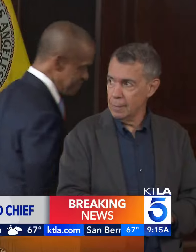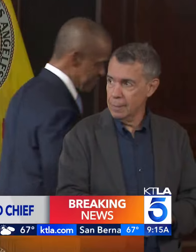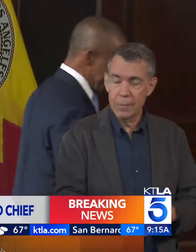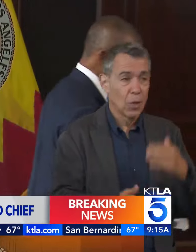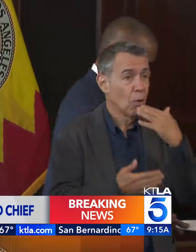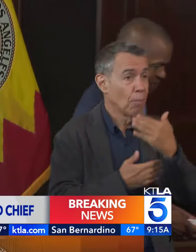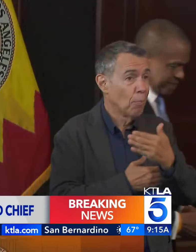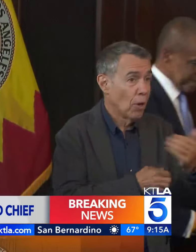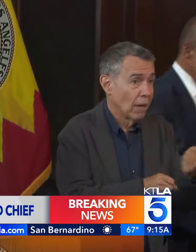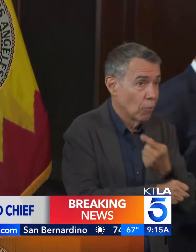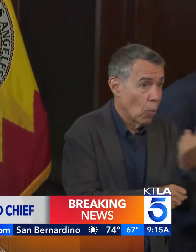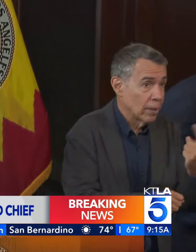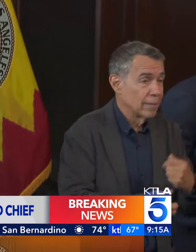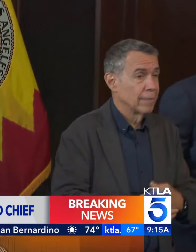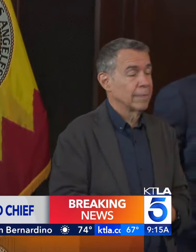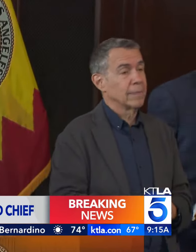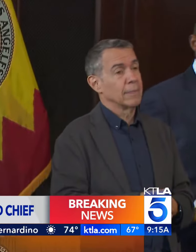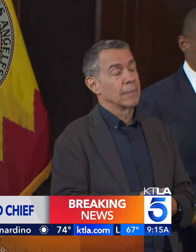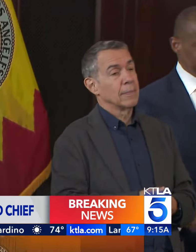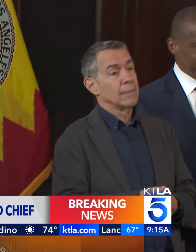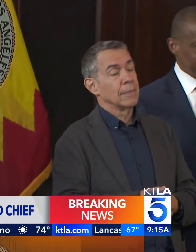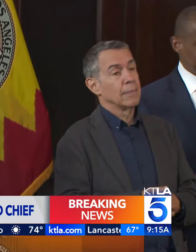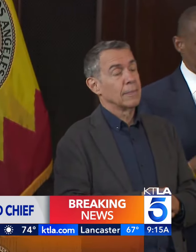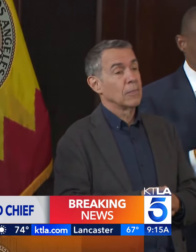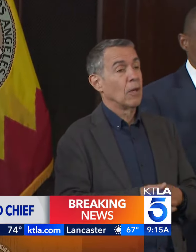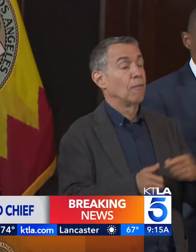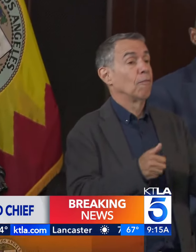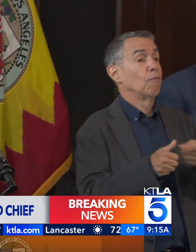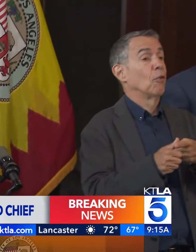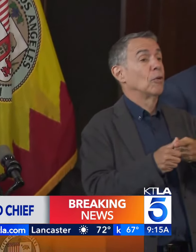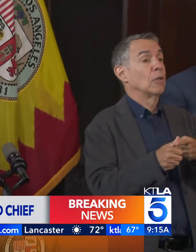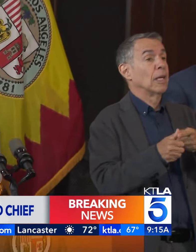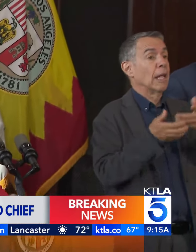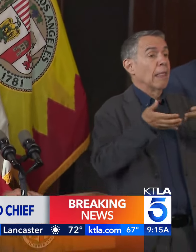THANK YOU ALL FOR BEING HERE, THANK YOU MAYOR FOR YOUR SUPPORT. GOOD MORNING,